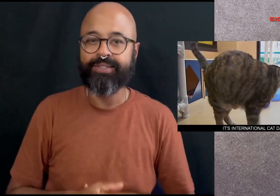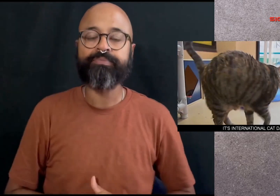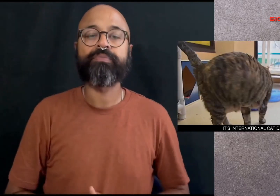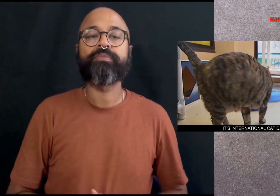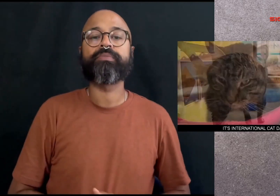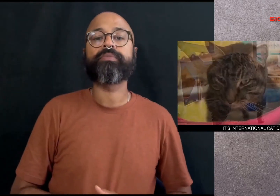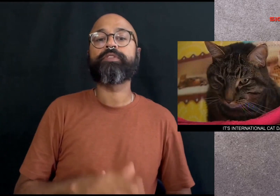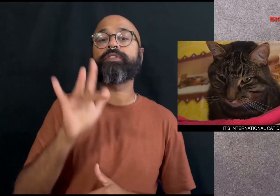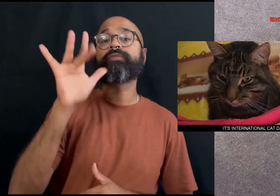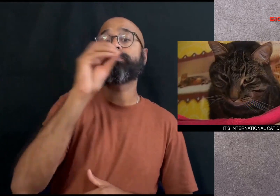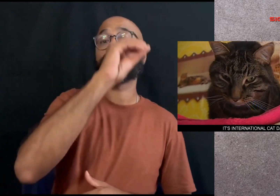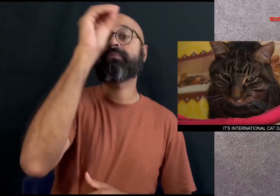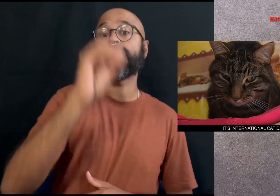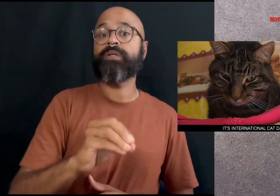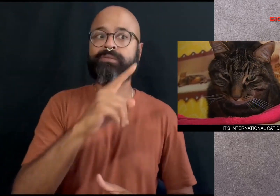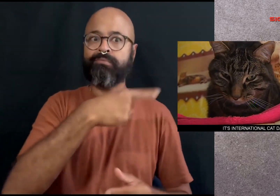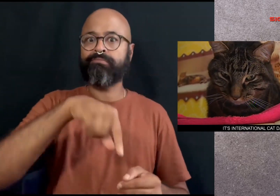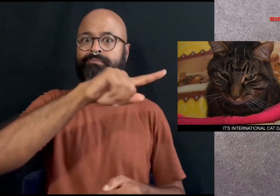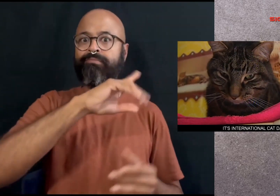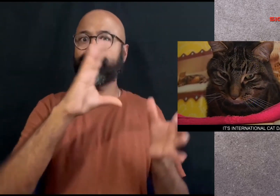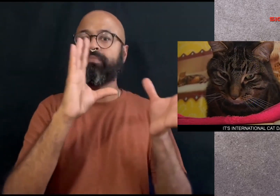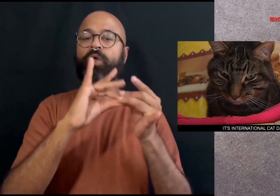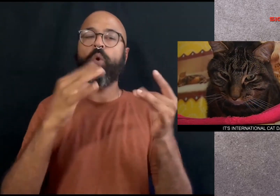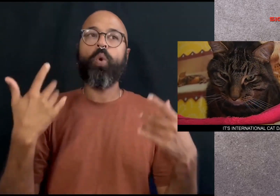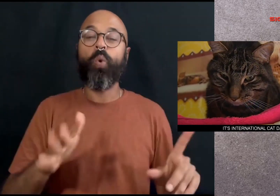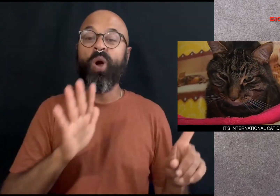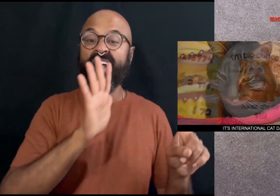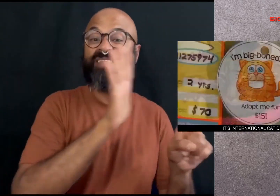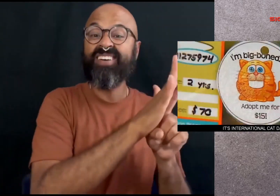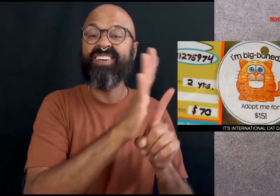25% say their cat is their best friend.